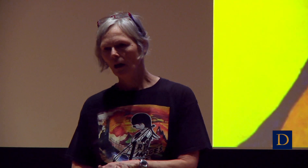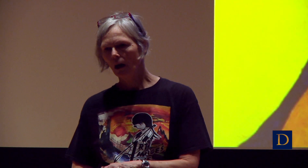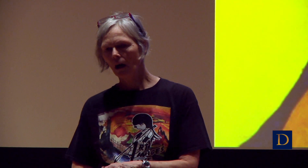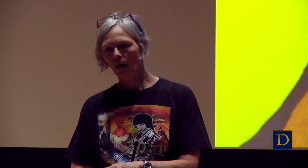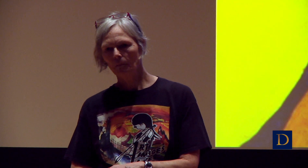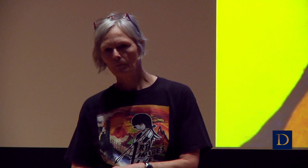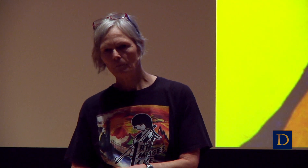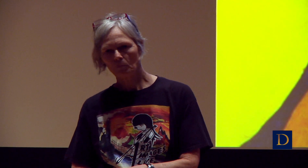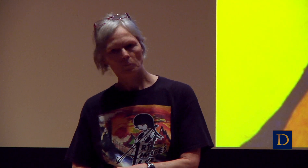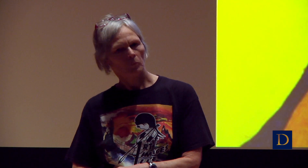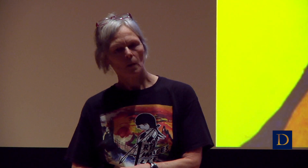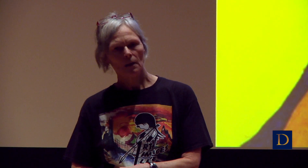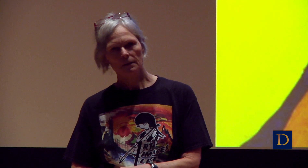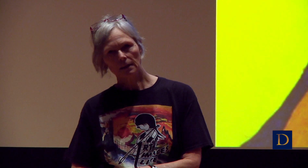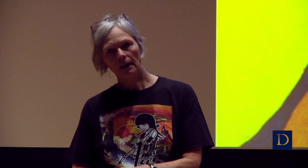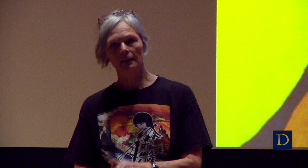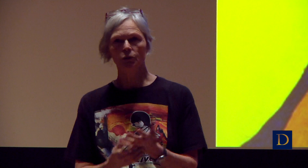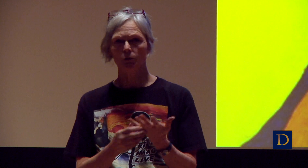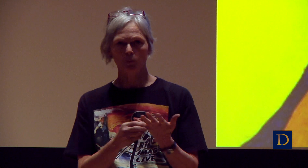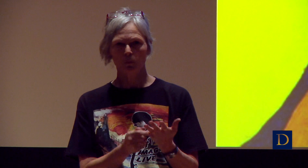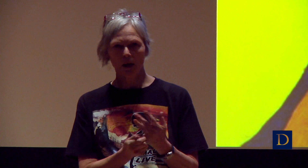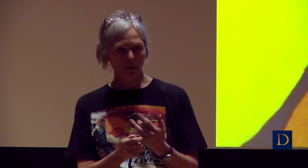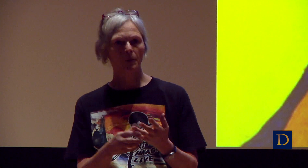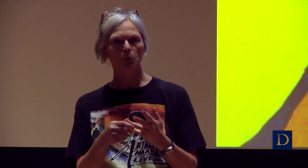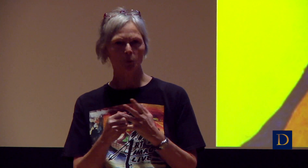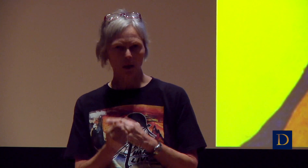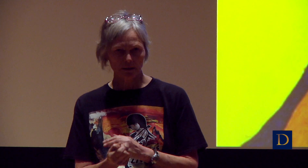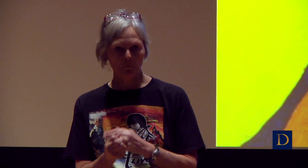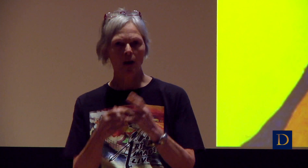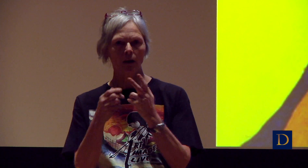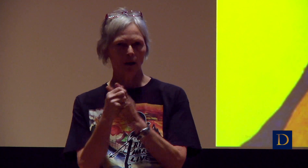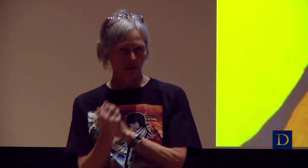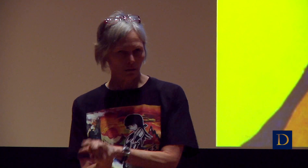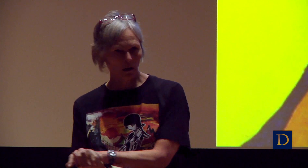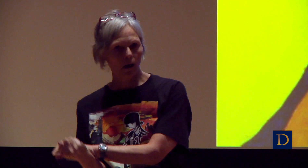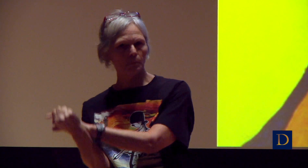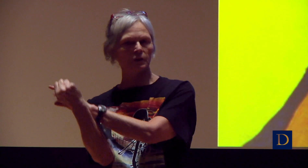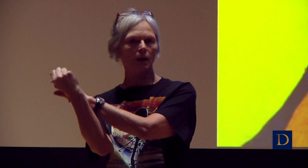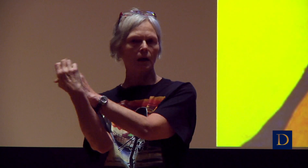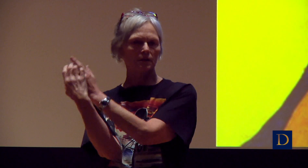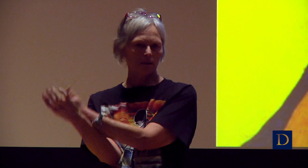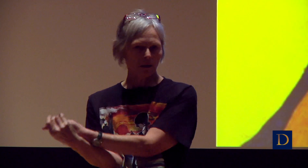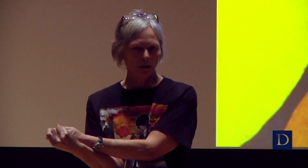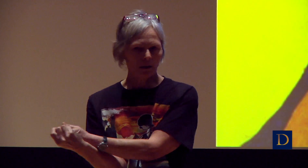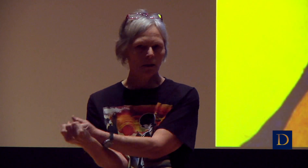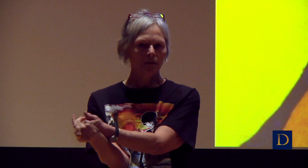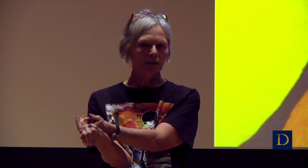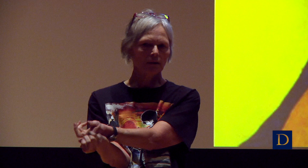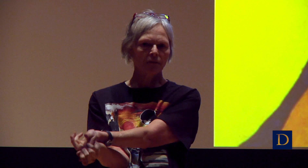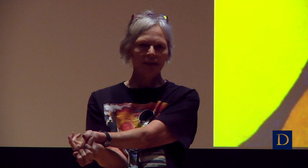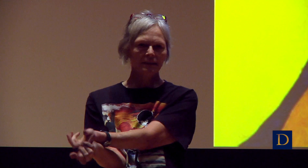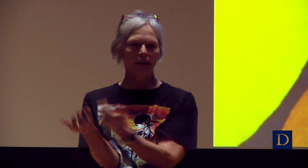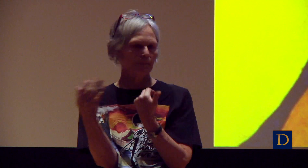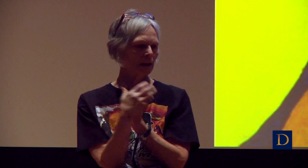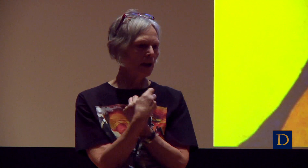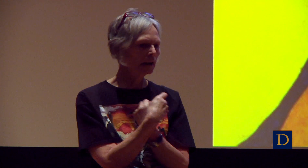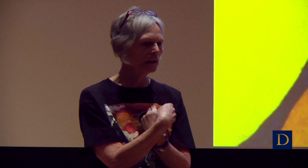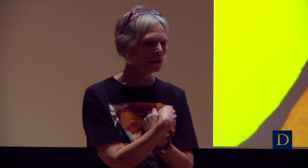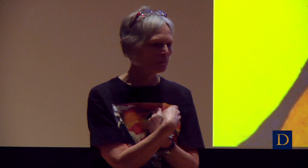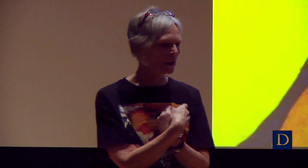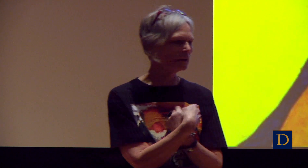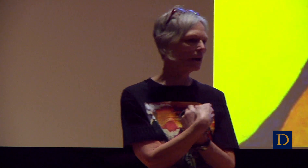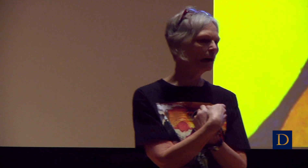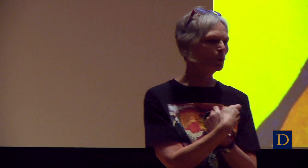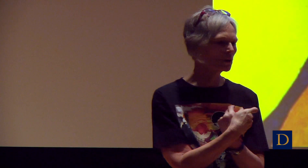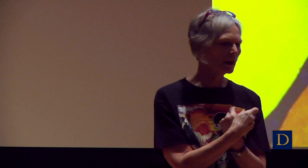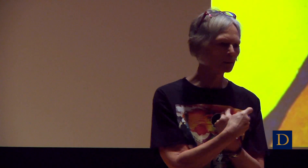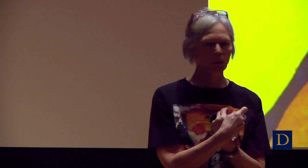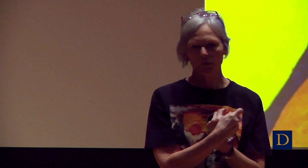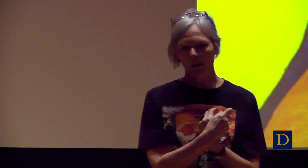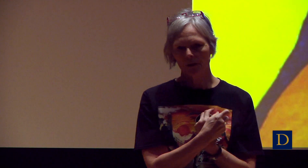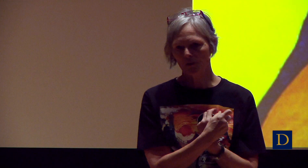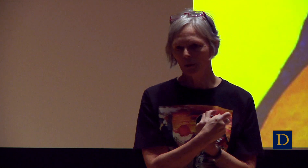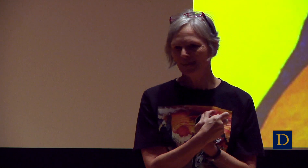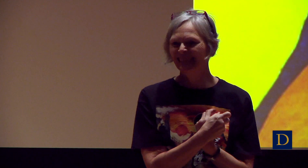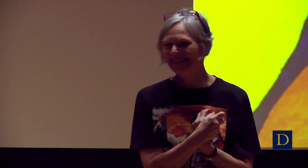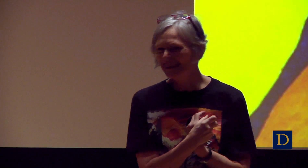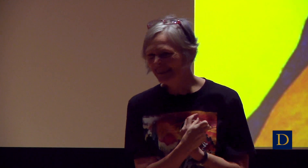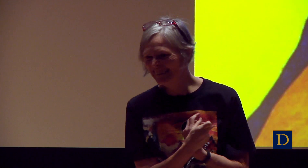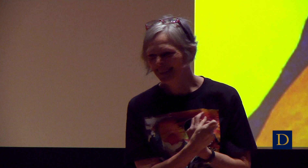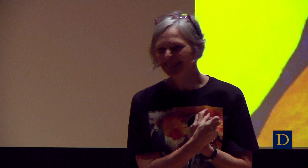Let’s see. I do Wide Open Bluegrass, SPARKcon, Hopscotch, CenterFest, I’ve been at. But, I’m more like the person on the street.